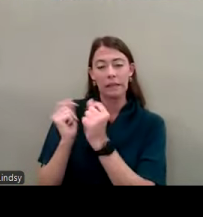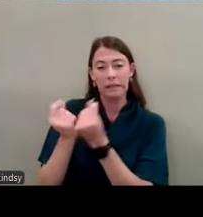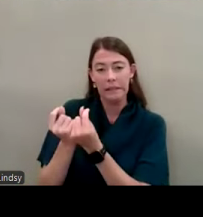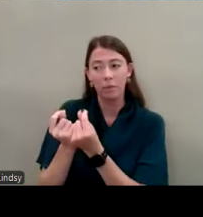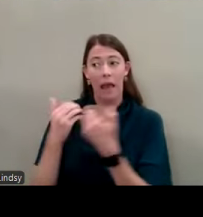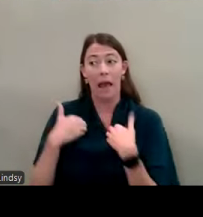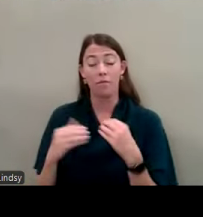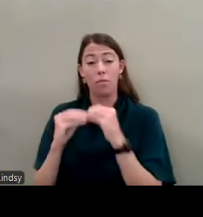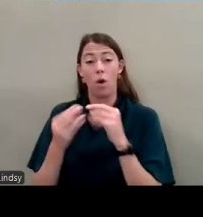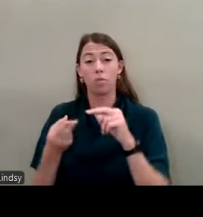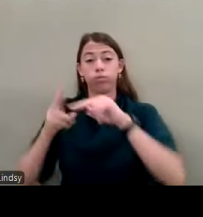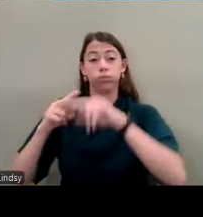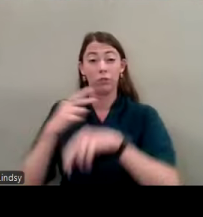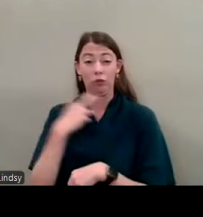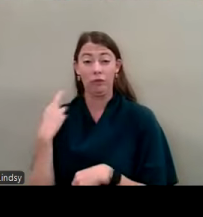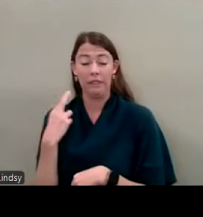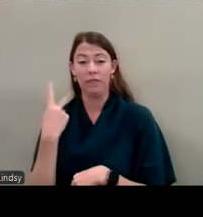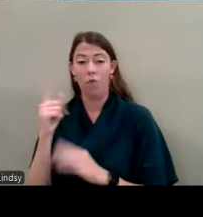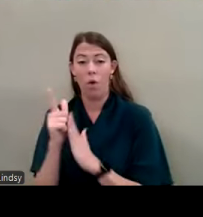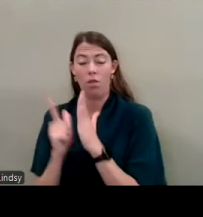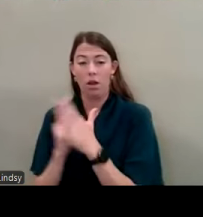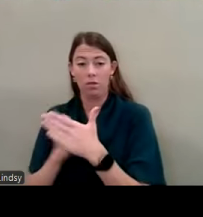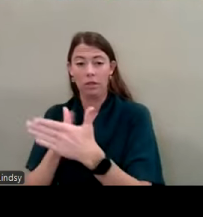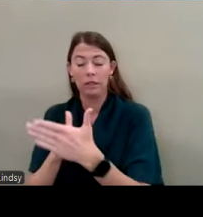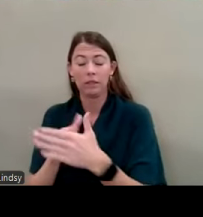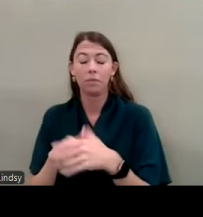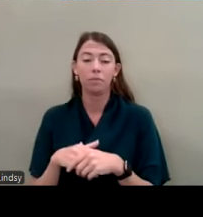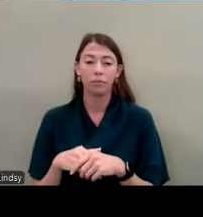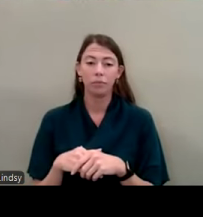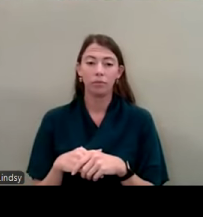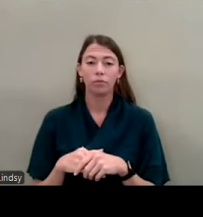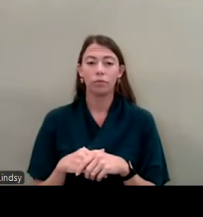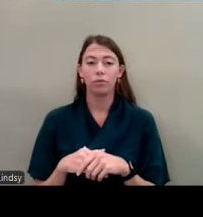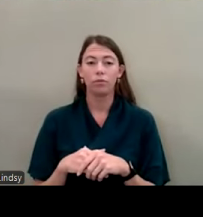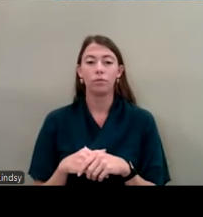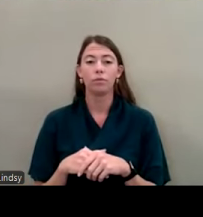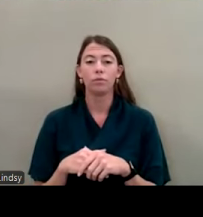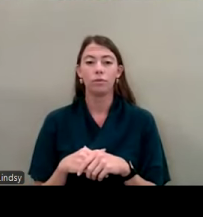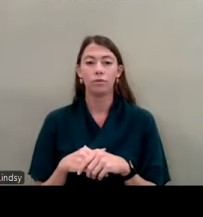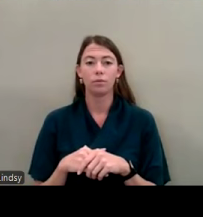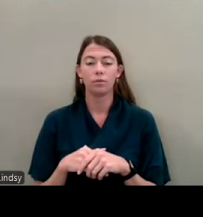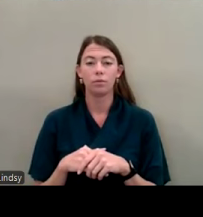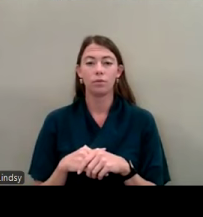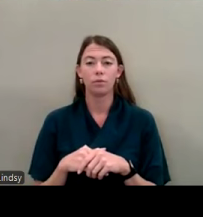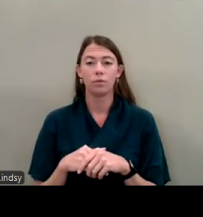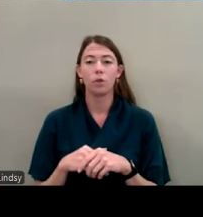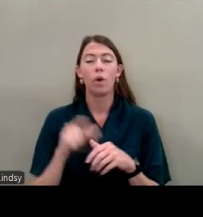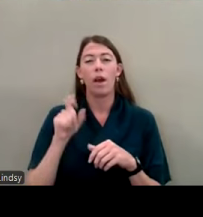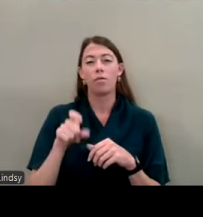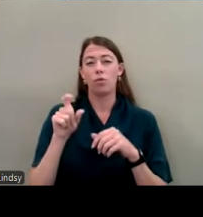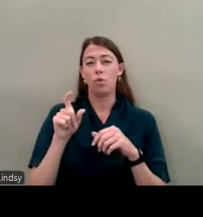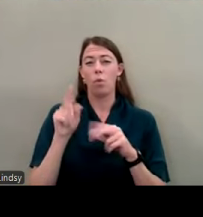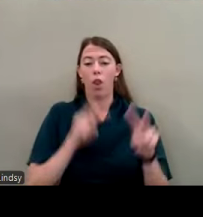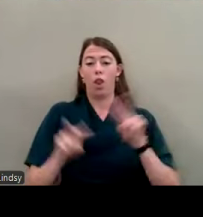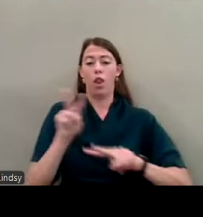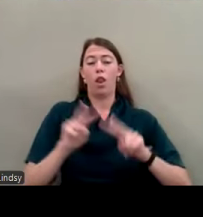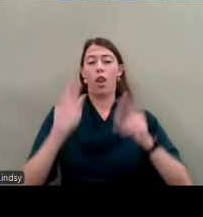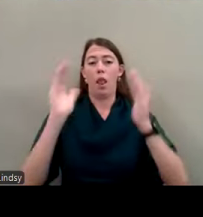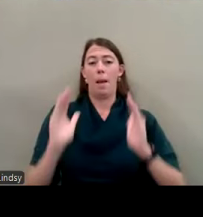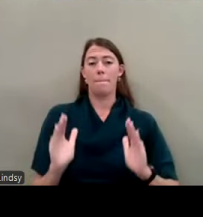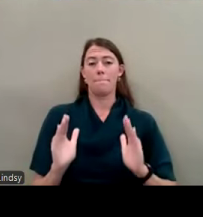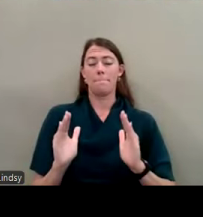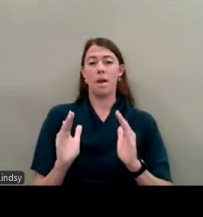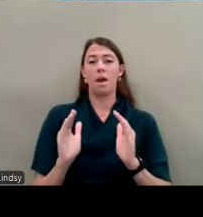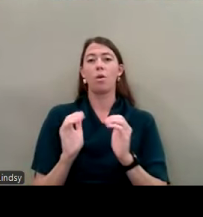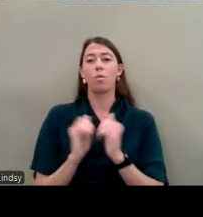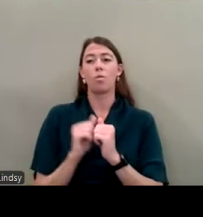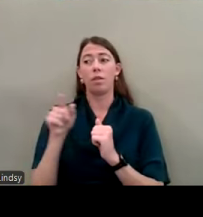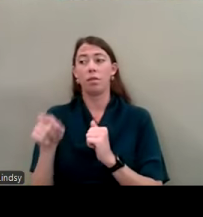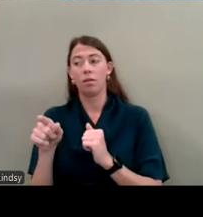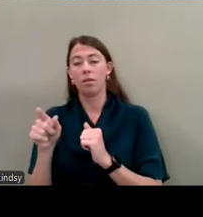might have another kind of prioritization if we compare it to other requirements.